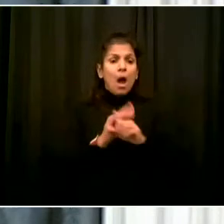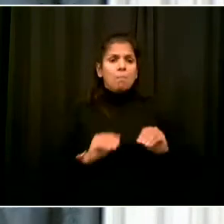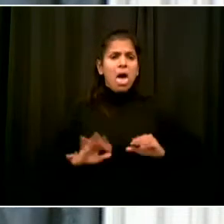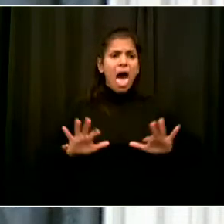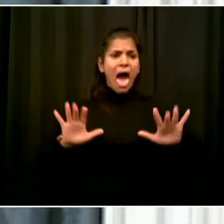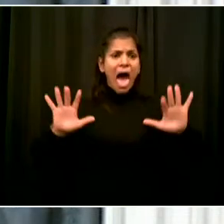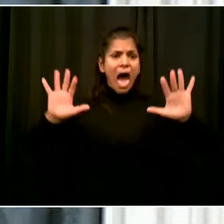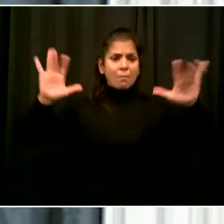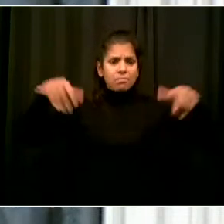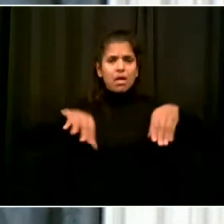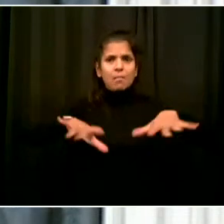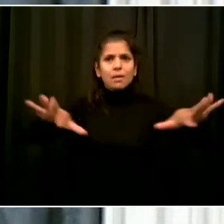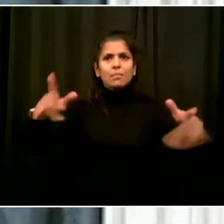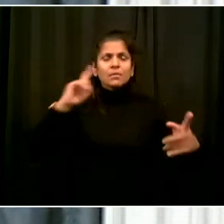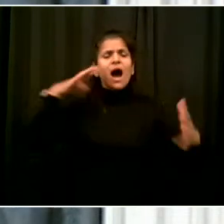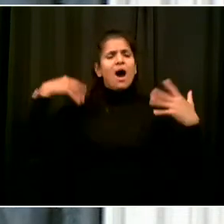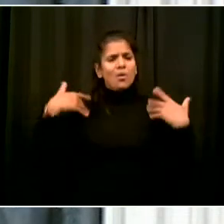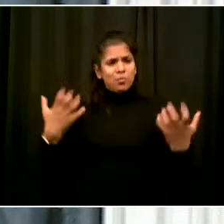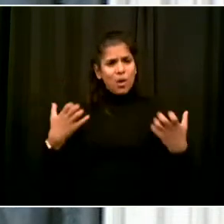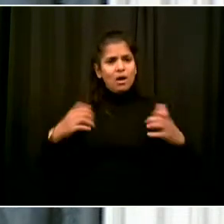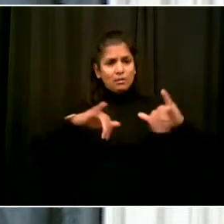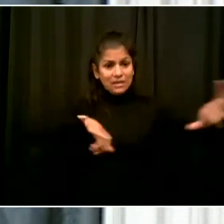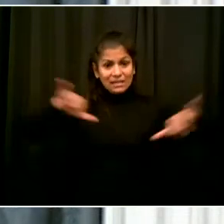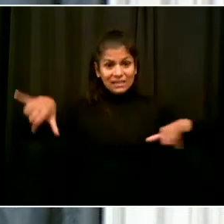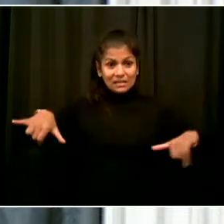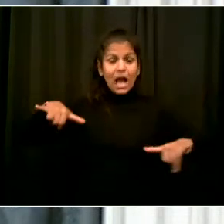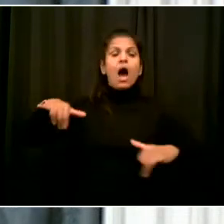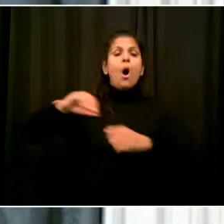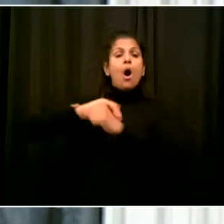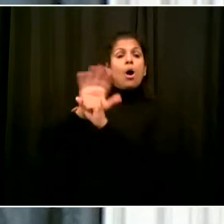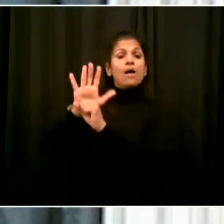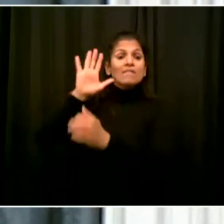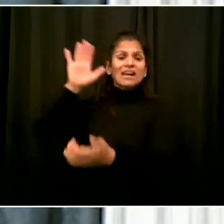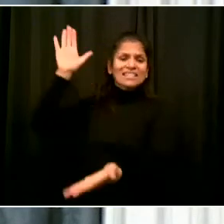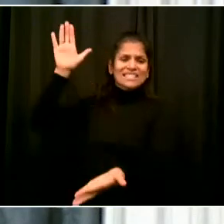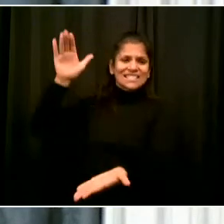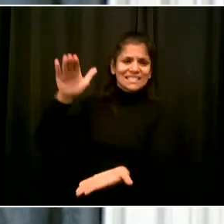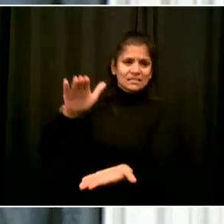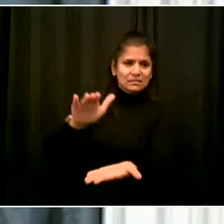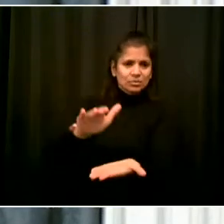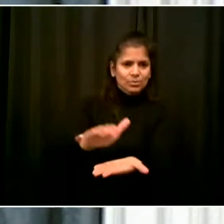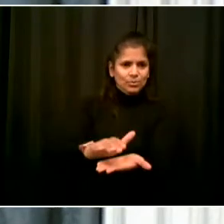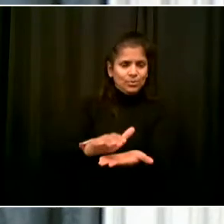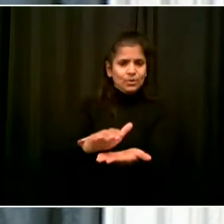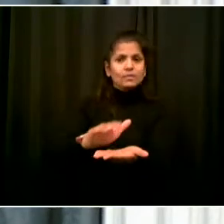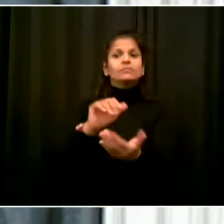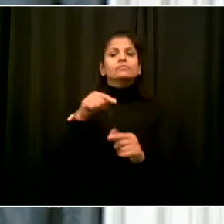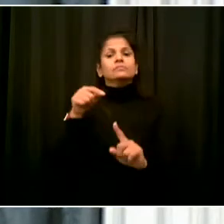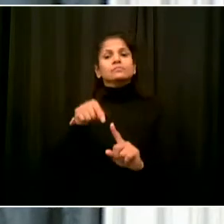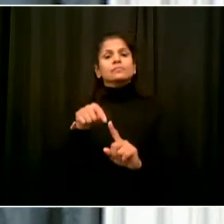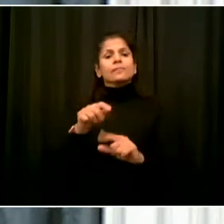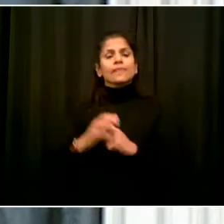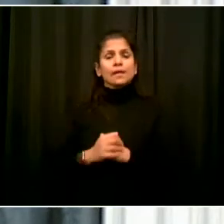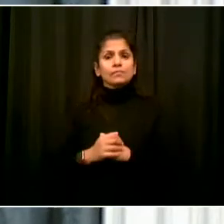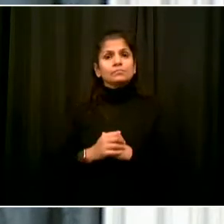PRSEAD NOW. IT IS SO IMPORTANT THAT NEW YORKERS FOLLOW OUR NEW GUIDANCE